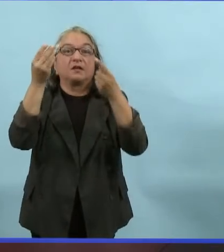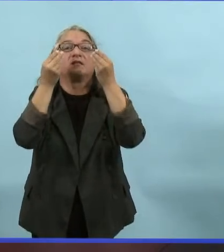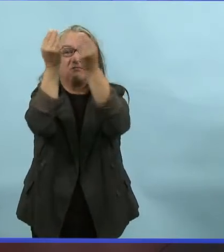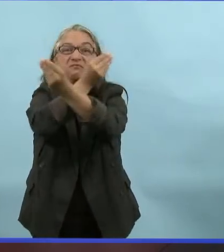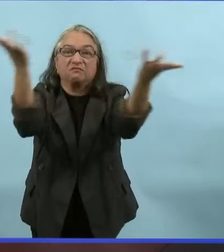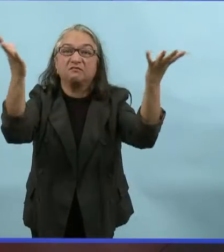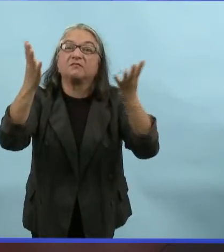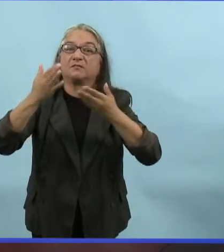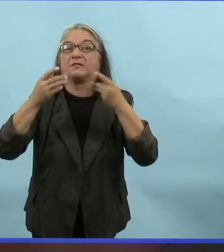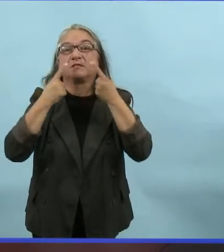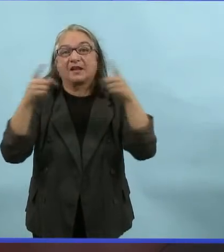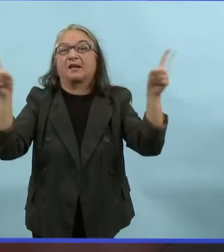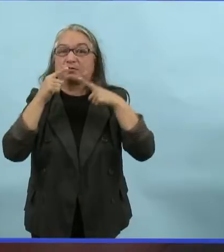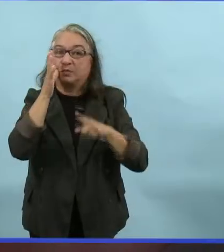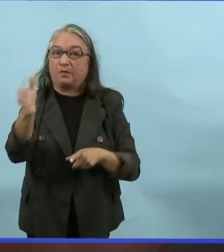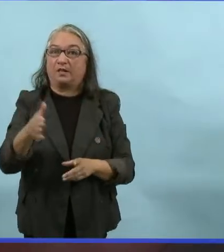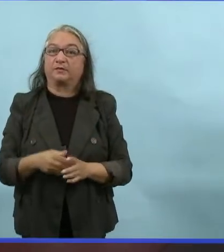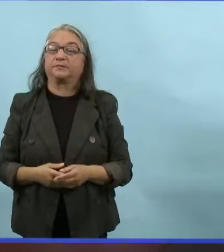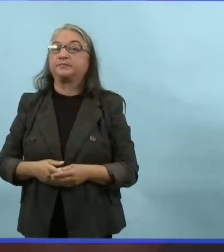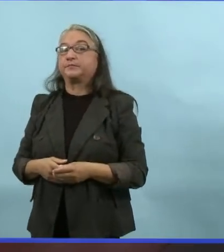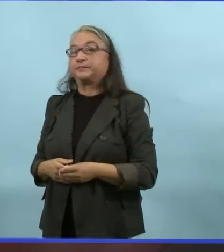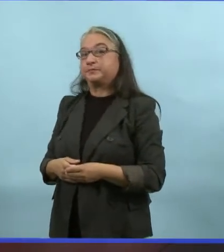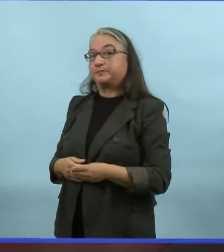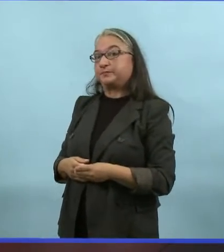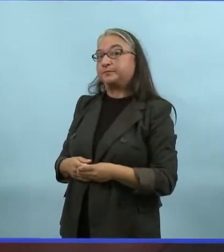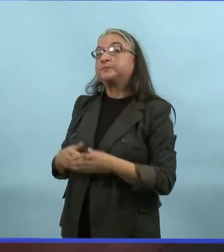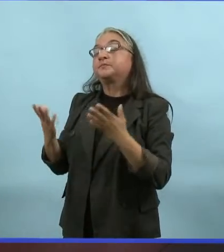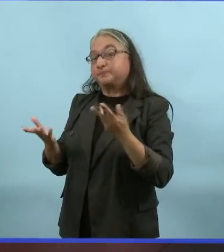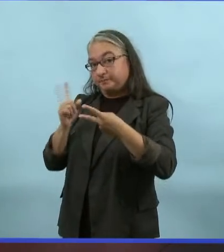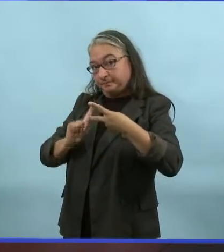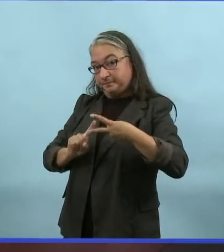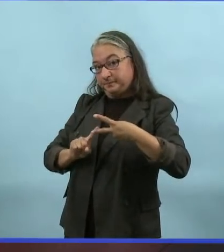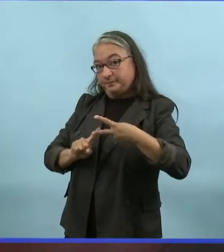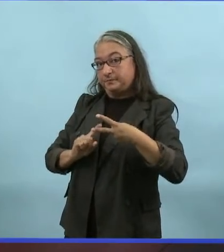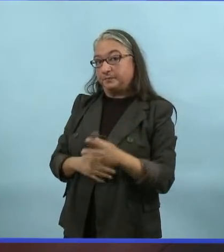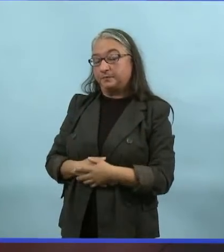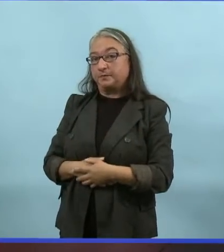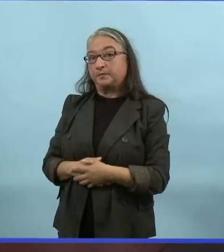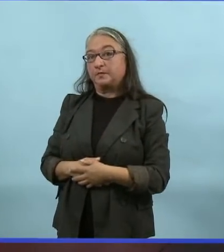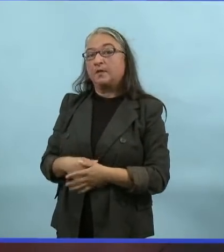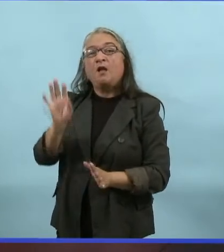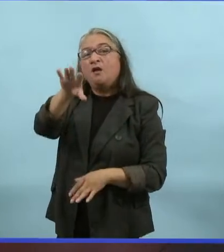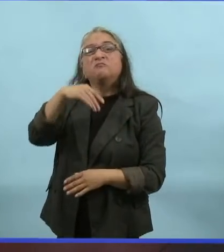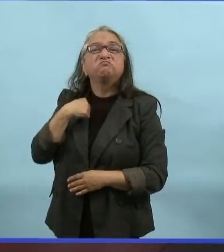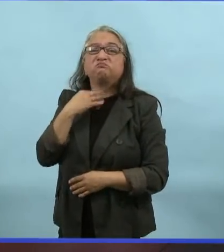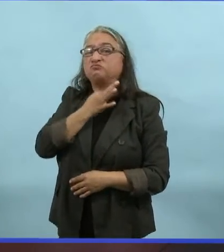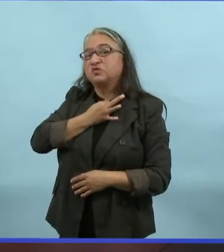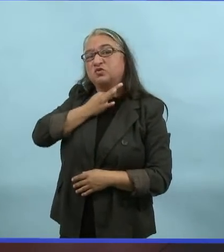you know information campaigns to you know convince or to clamp down on vaccine presidency